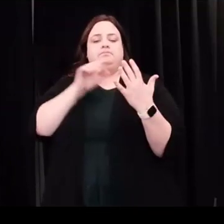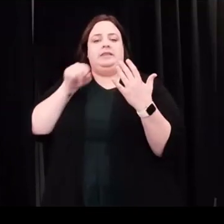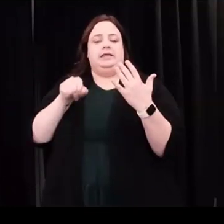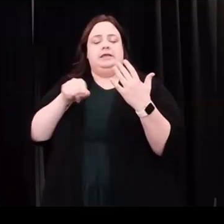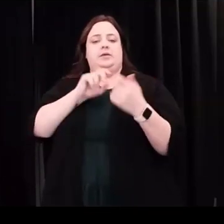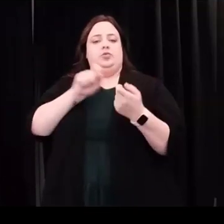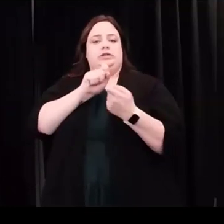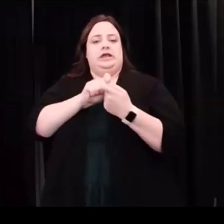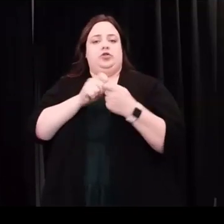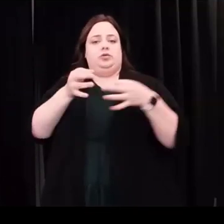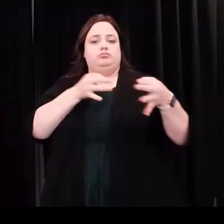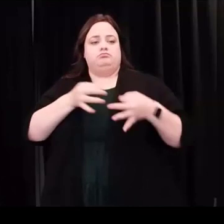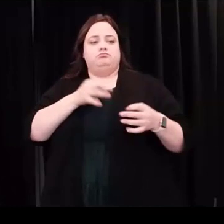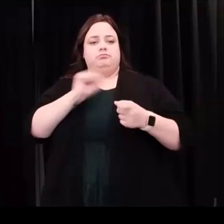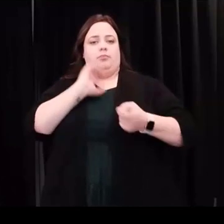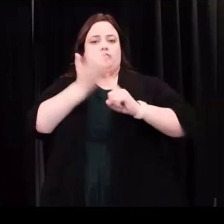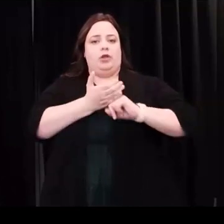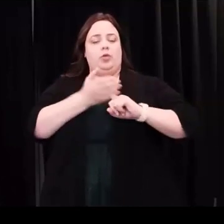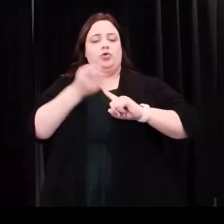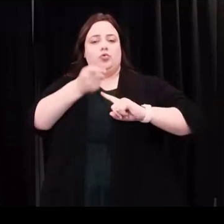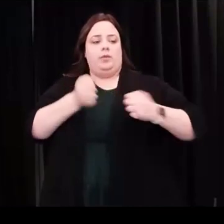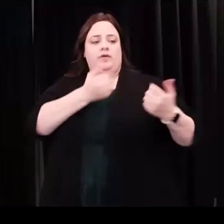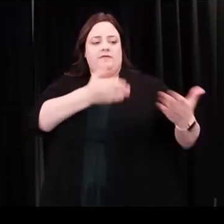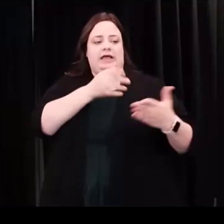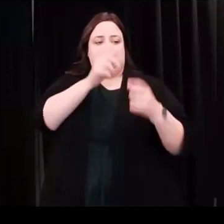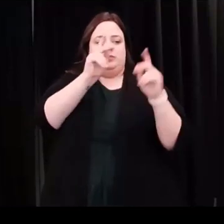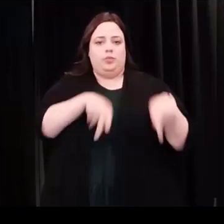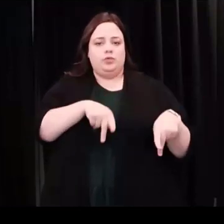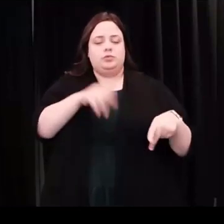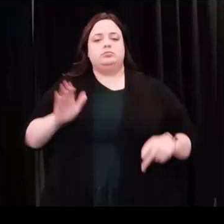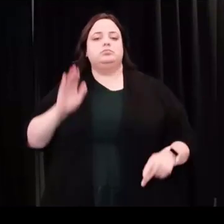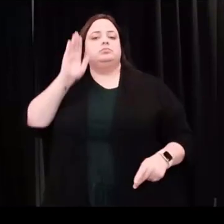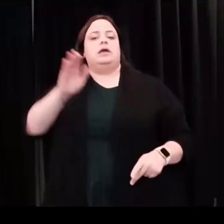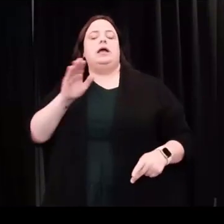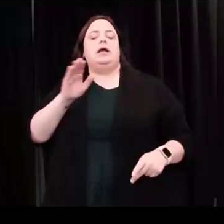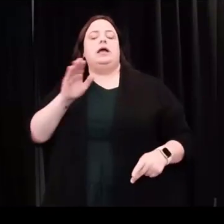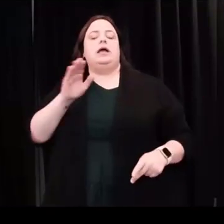and what you would provide this person, raise your hand and Lindsay will bring a mic to you,